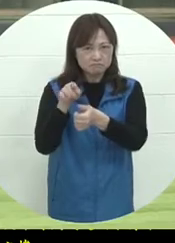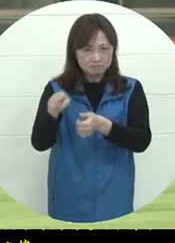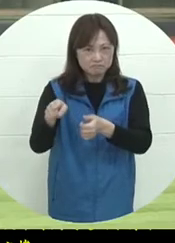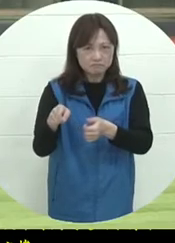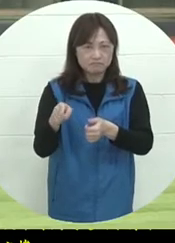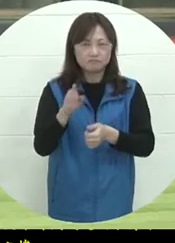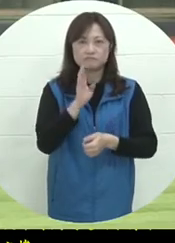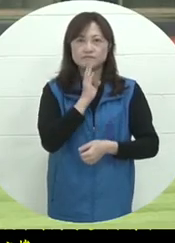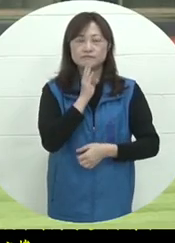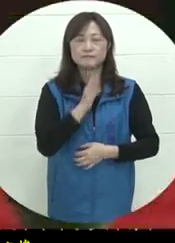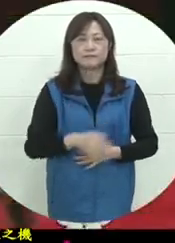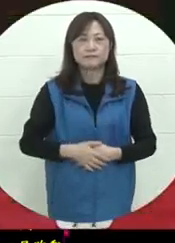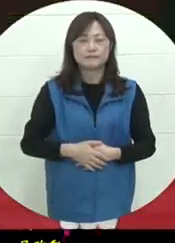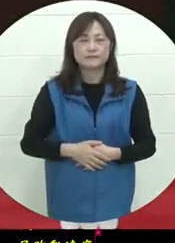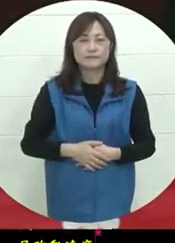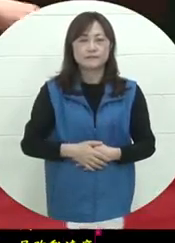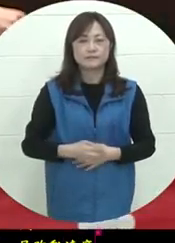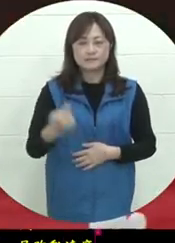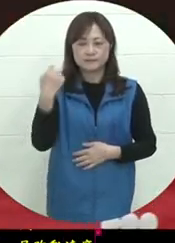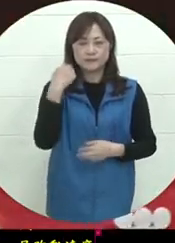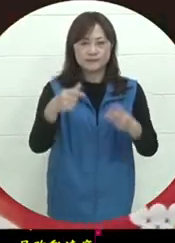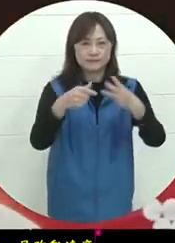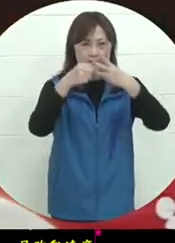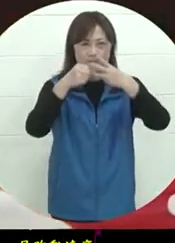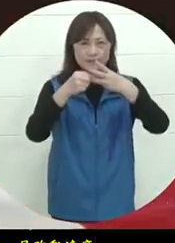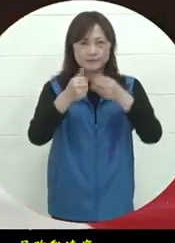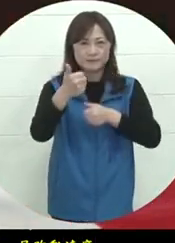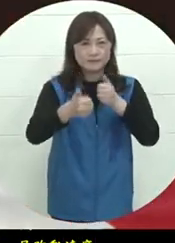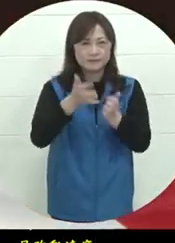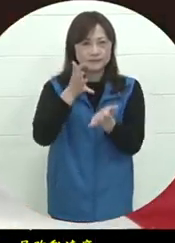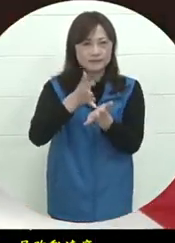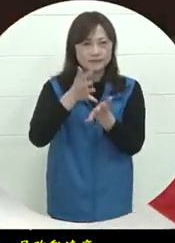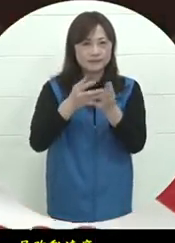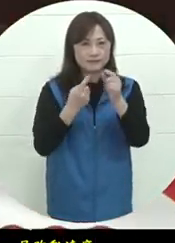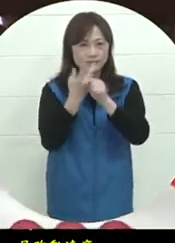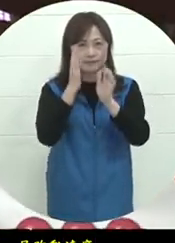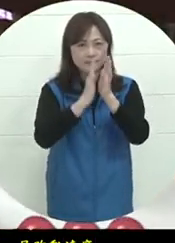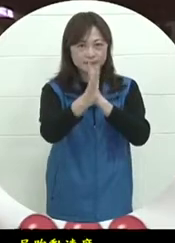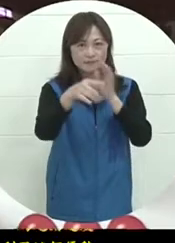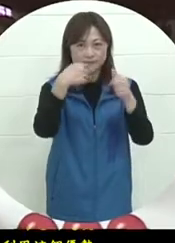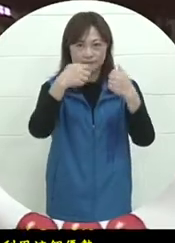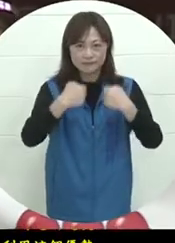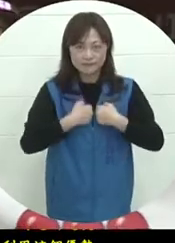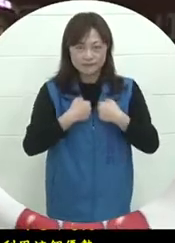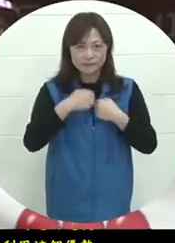Yesterday in the third game In the evaluation of the game, Coach Liu, the coach of the Chinese team, mentioned that in singing baseball,